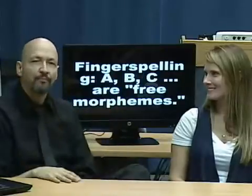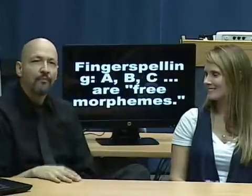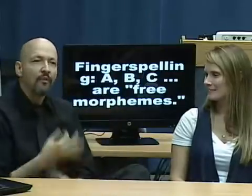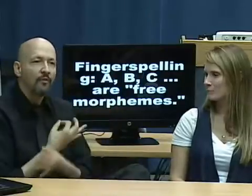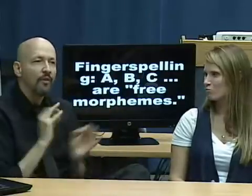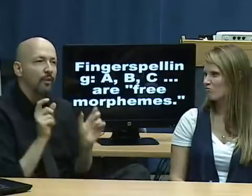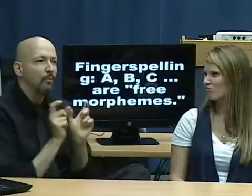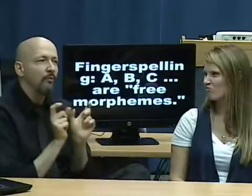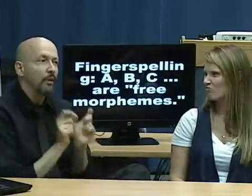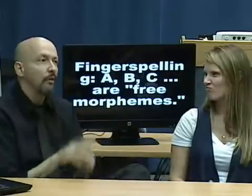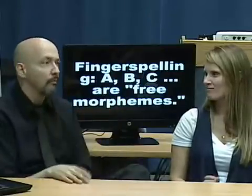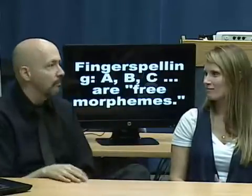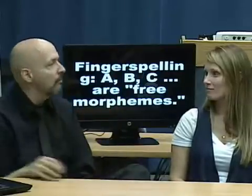Free Morpheme.